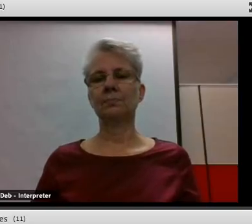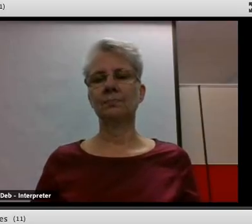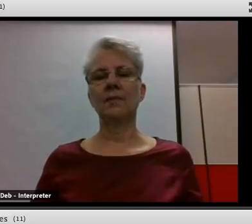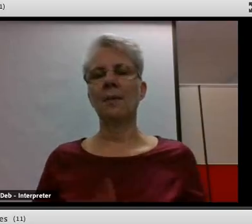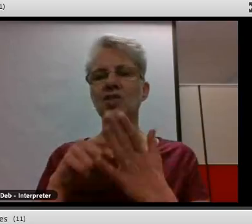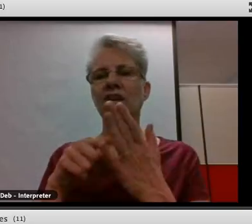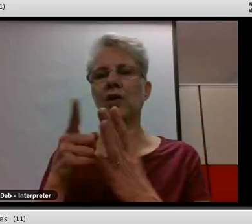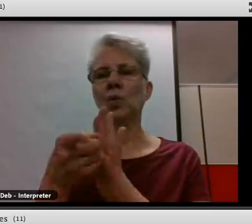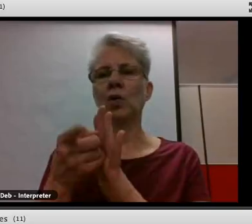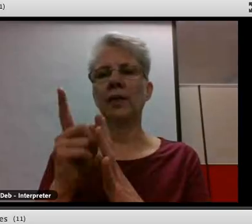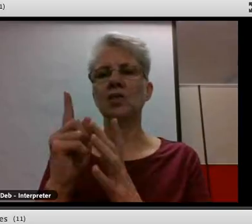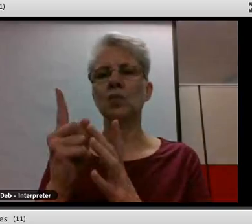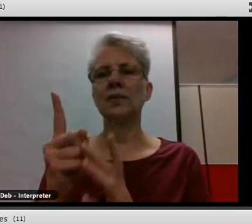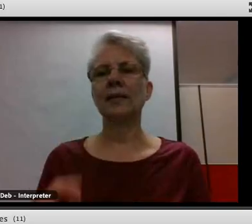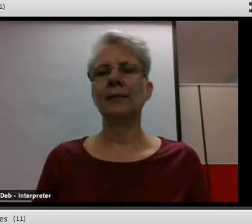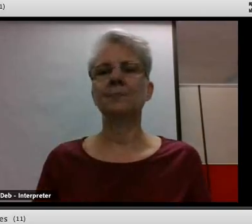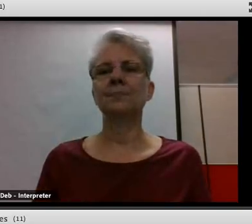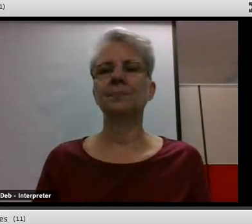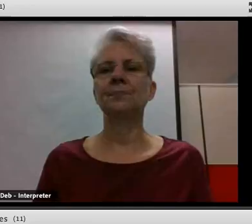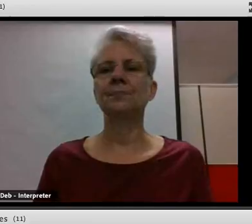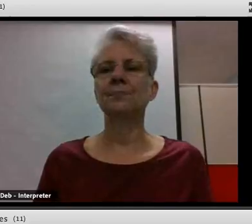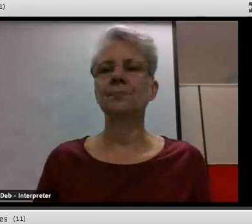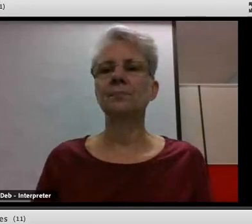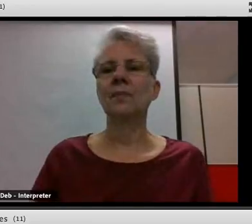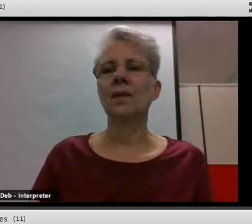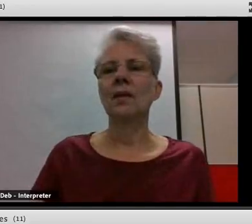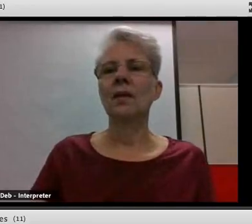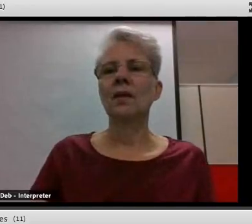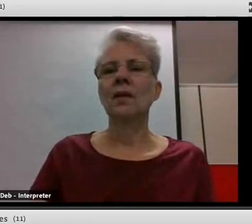but it's got a multitude of resources.